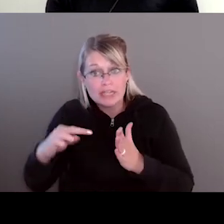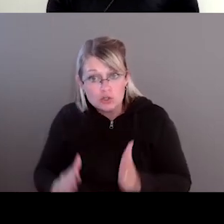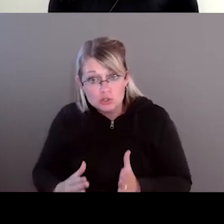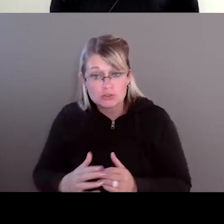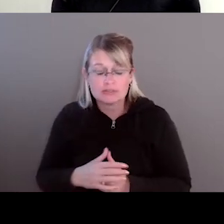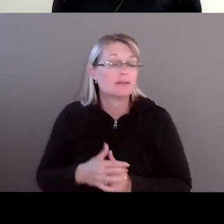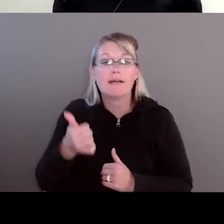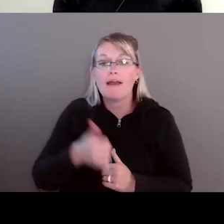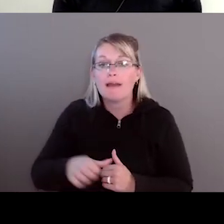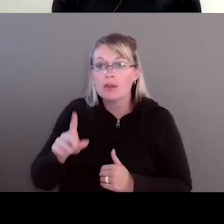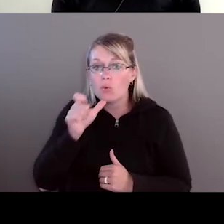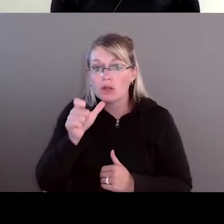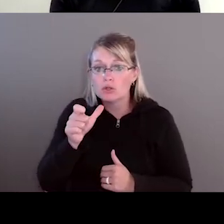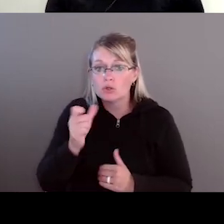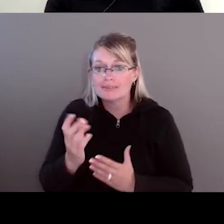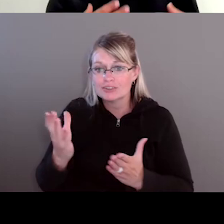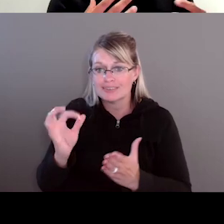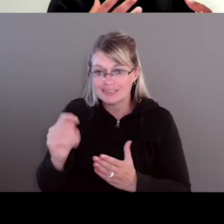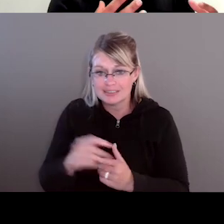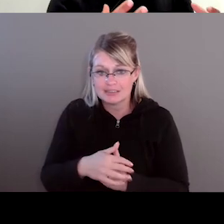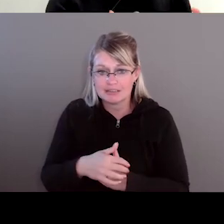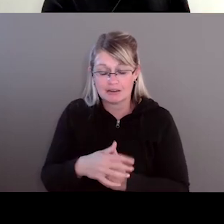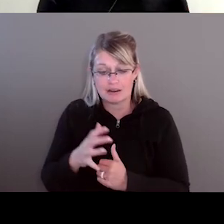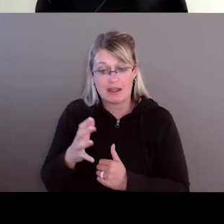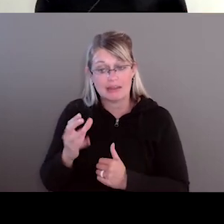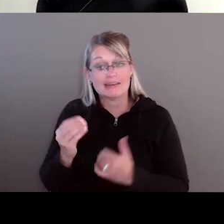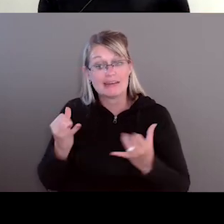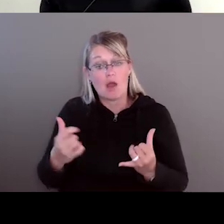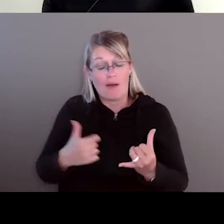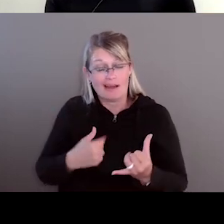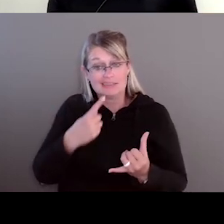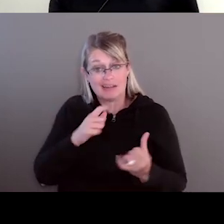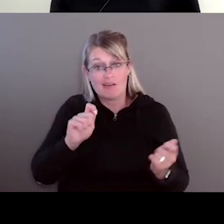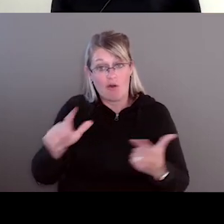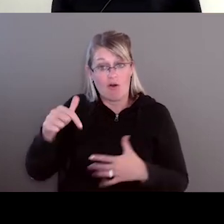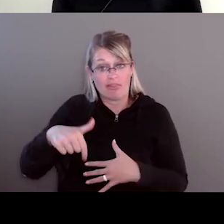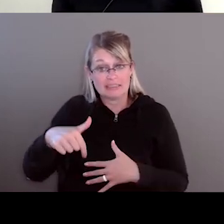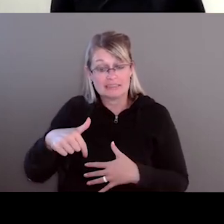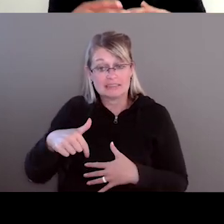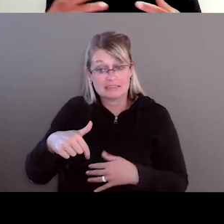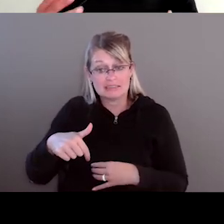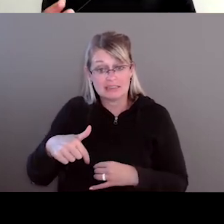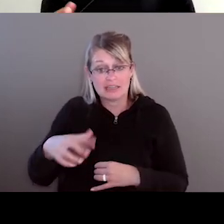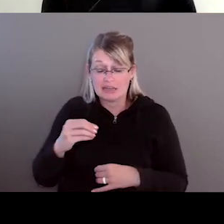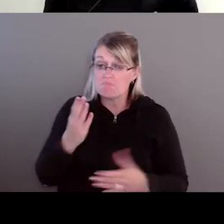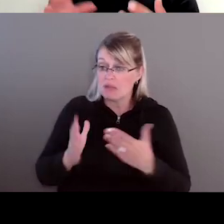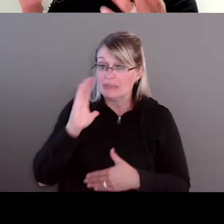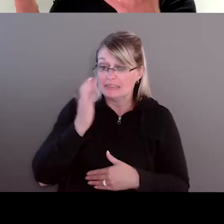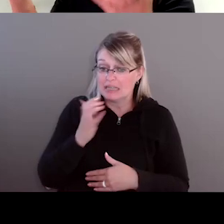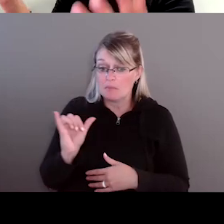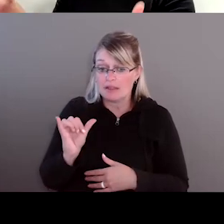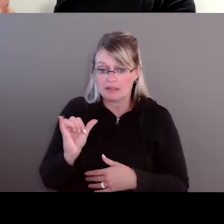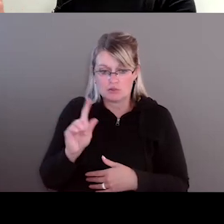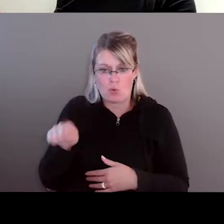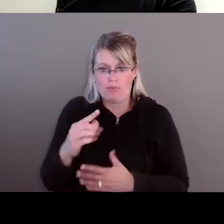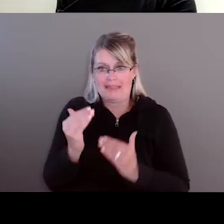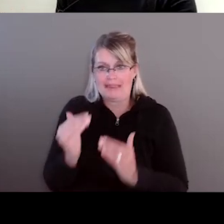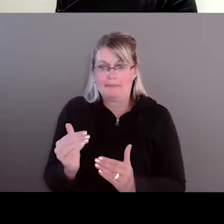Anyone who is ingesting it. While I am saying all of this and it may seem like it's only limited to